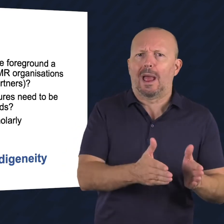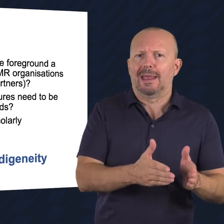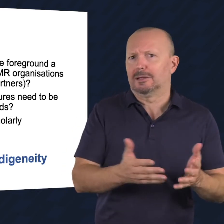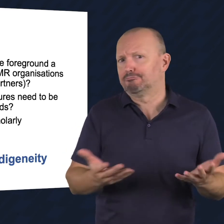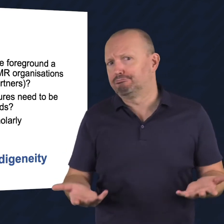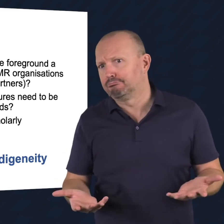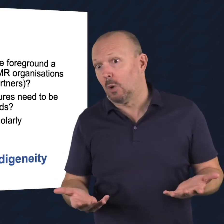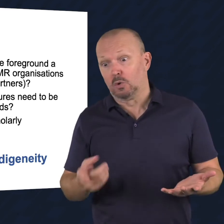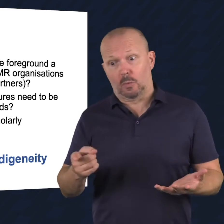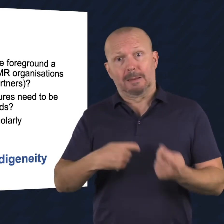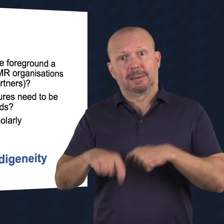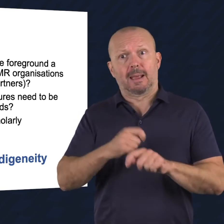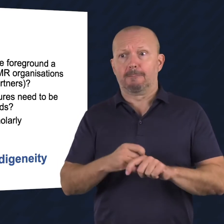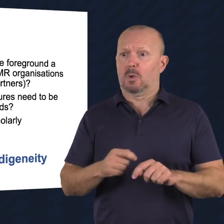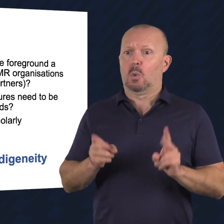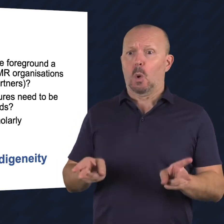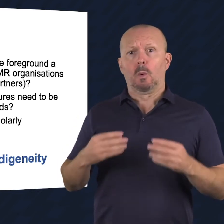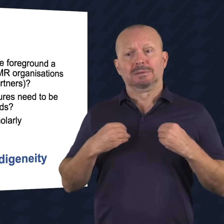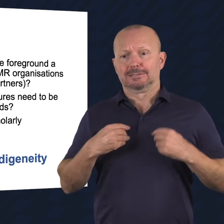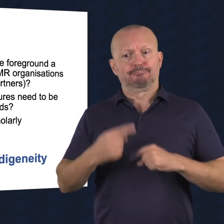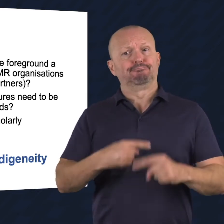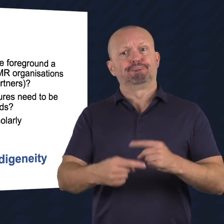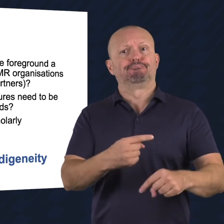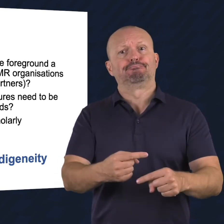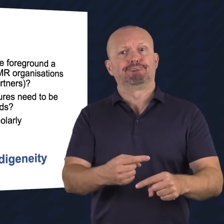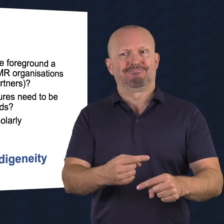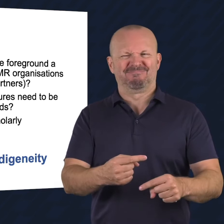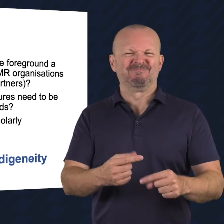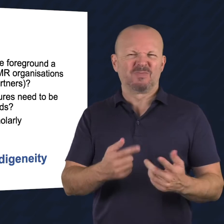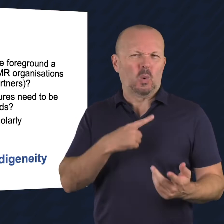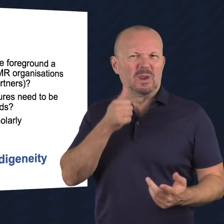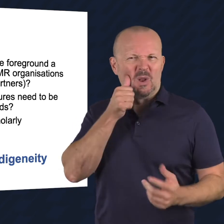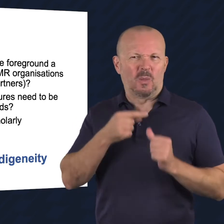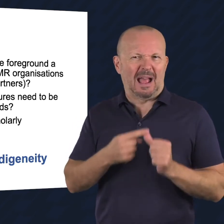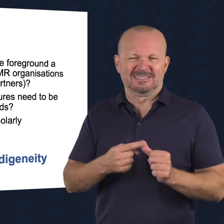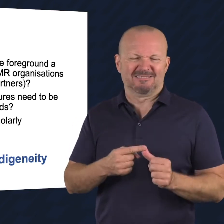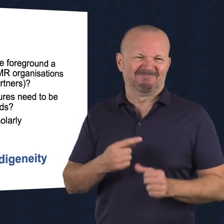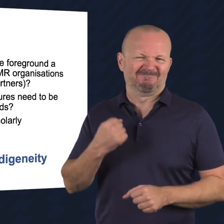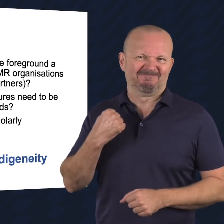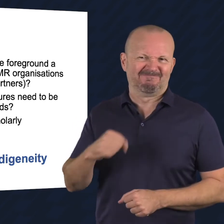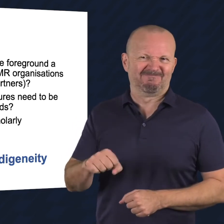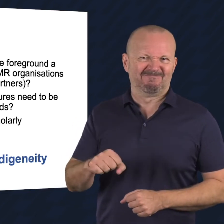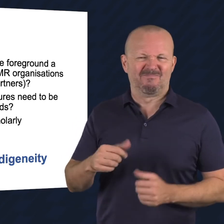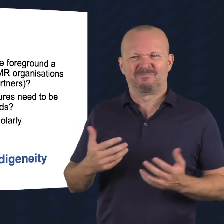Do they become embedded in business as usual? Whether we like it or not, I think we know the answer.